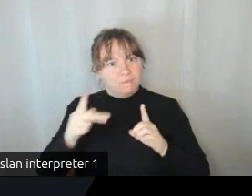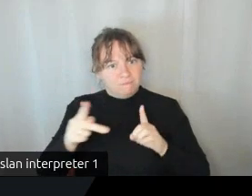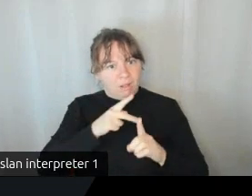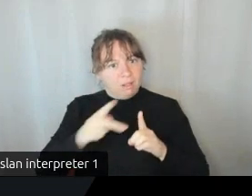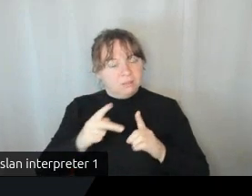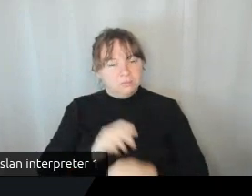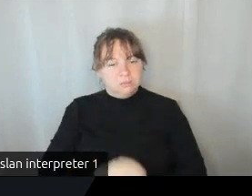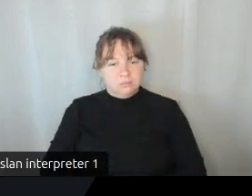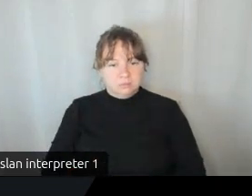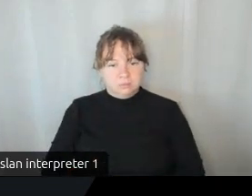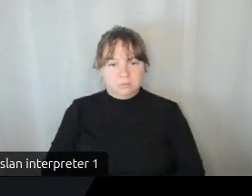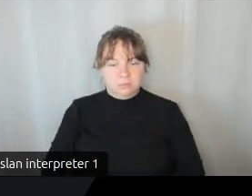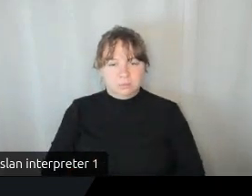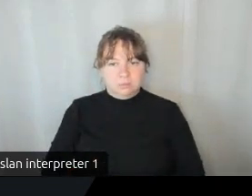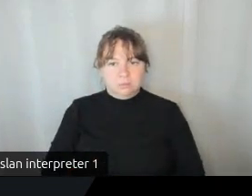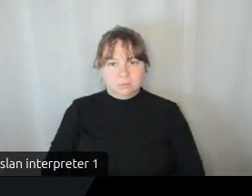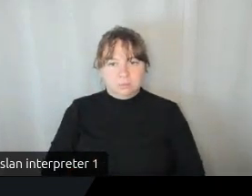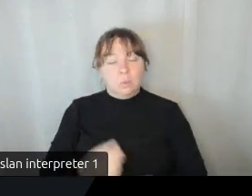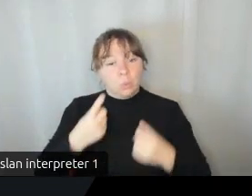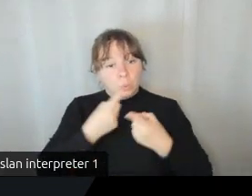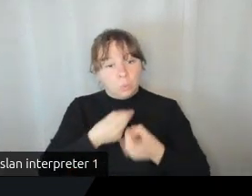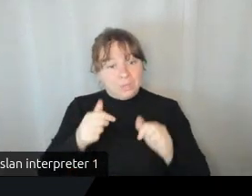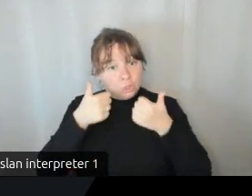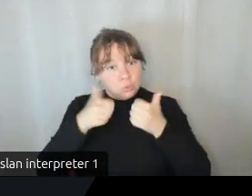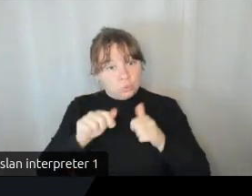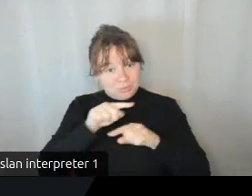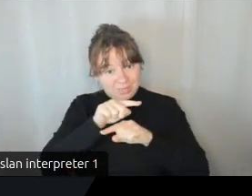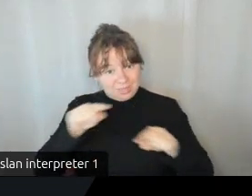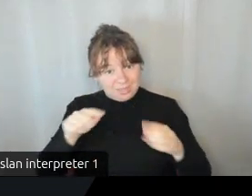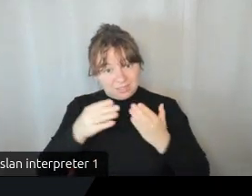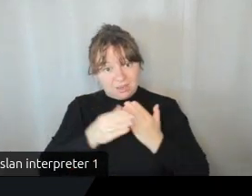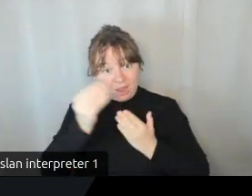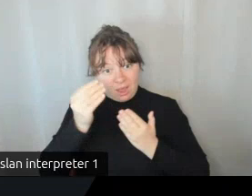that we have incorporated different blur borders cards and Caitlin will go through